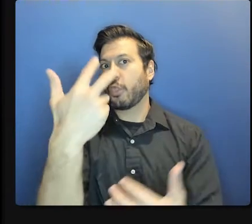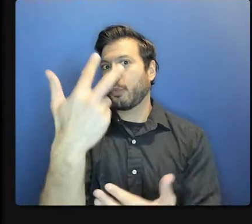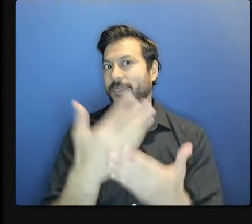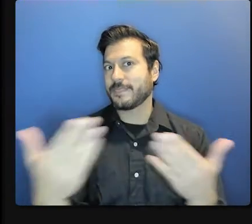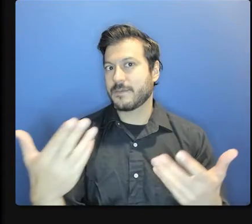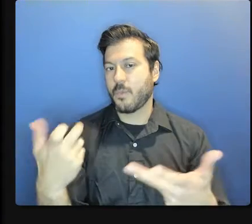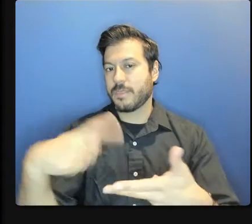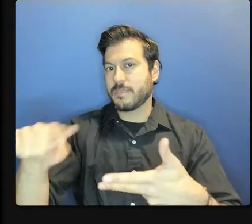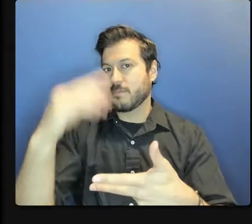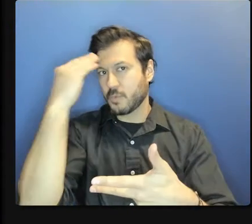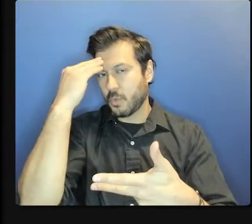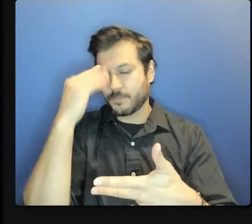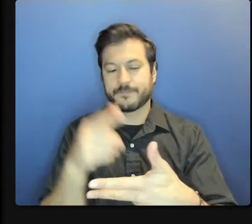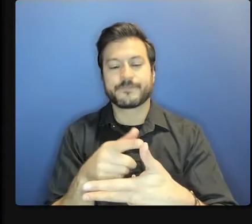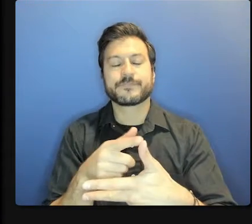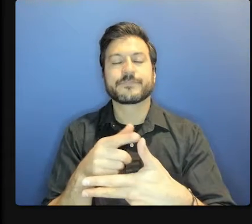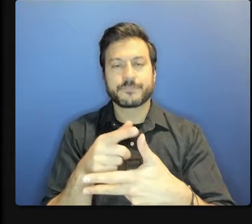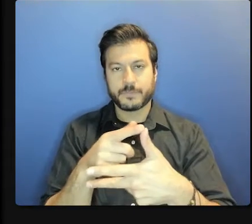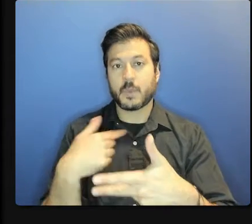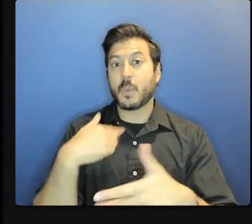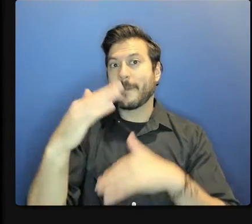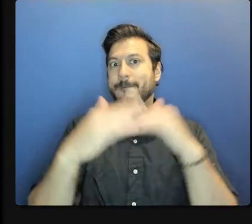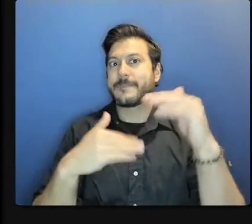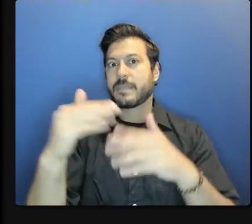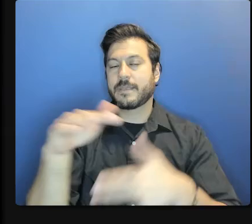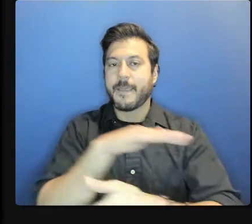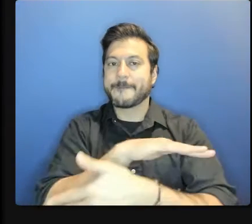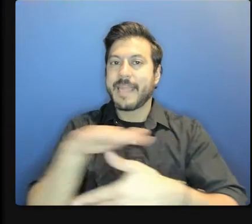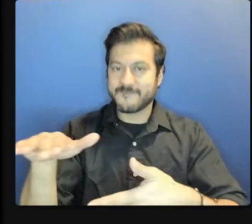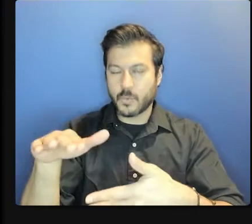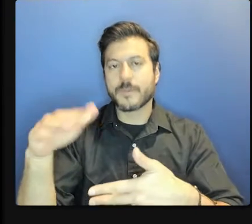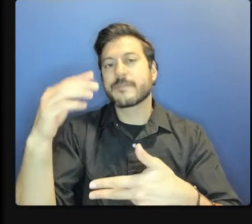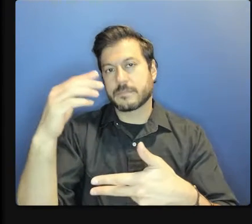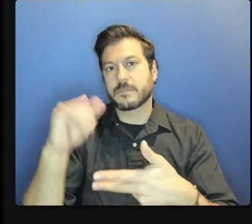that I wanted them to walk away with. Number one, we're building a platform